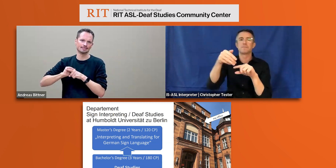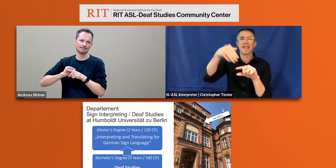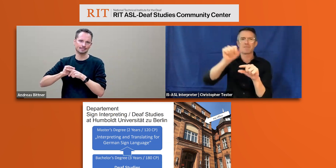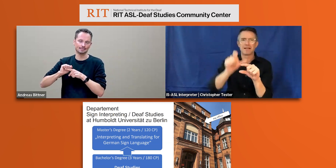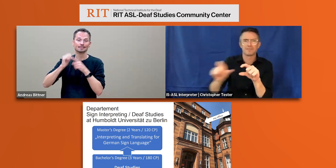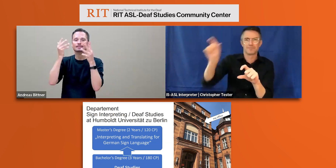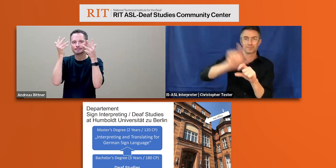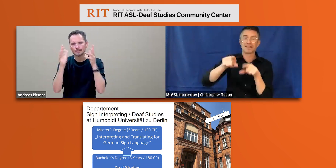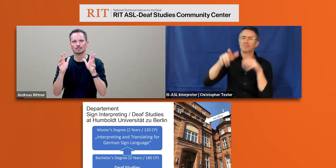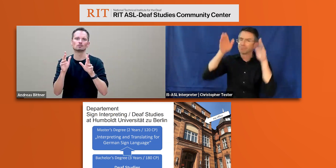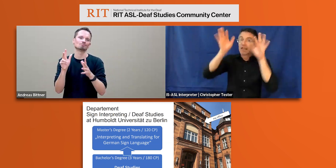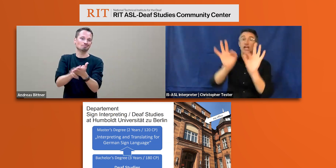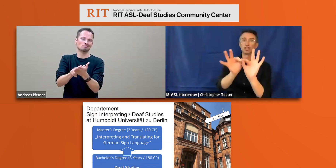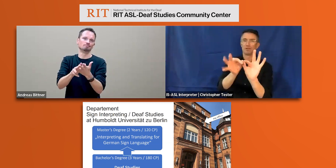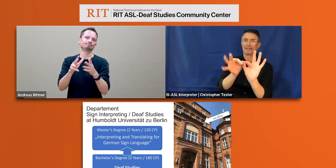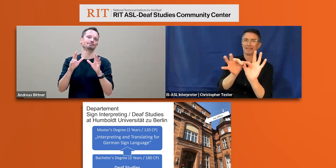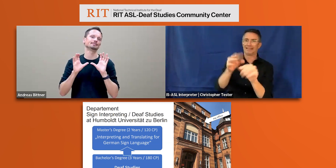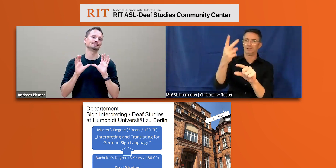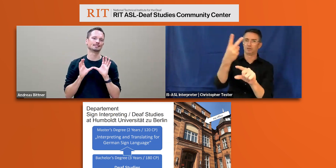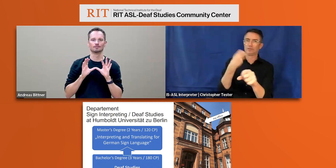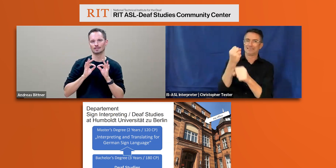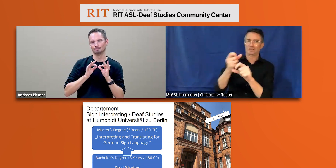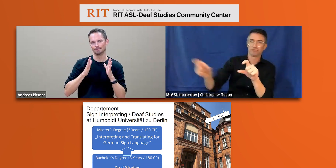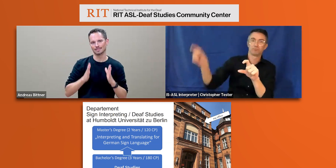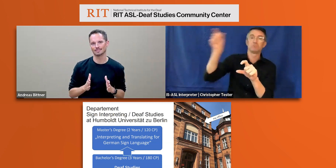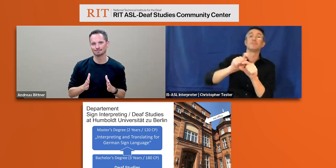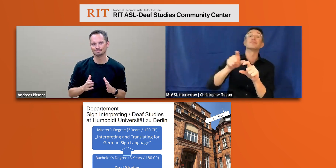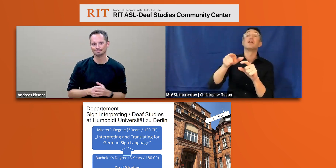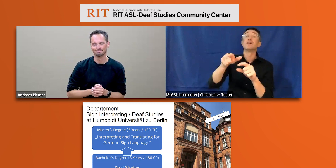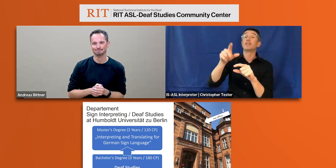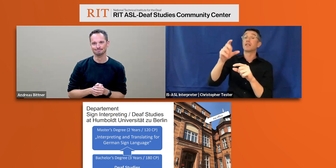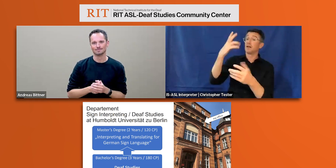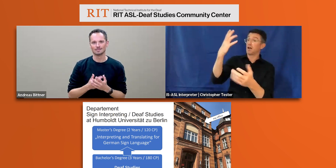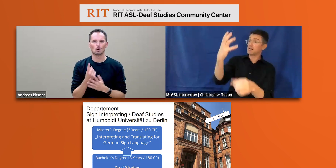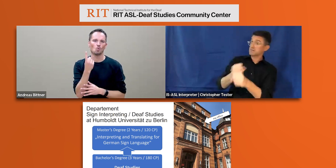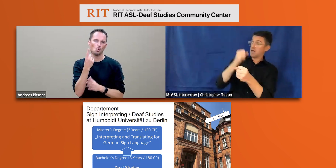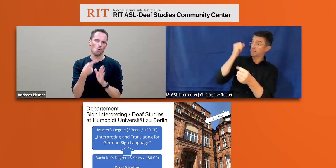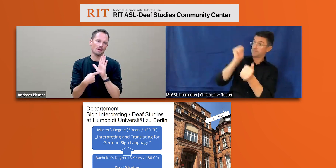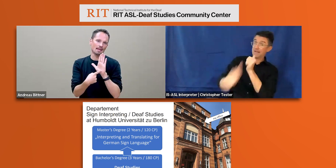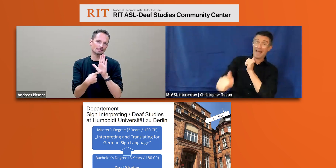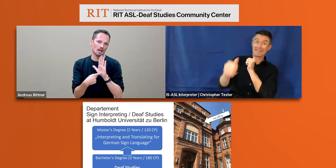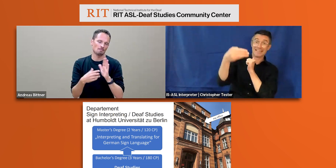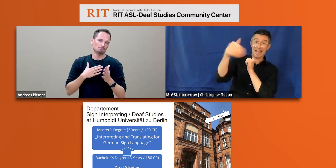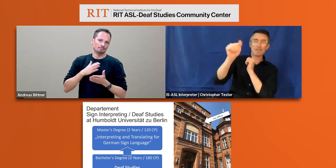in a master's degree program for Interpreting specifically.